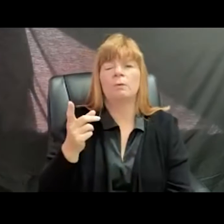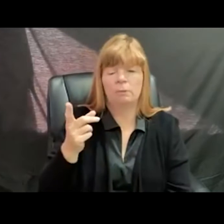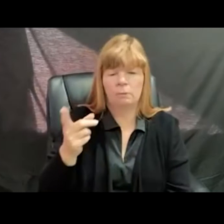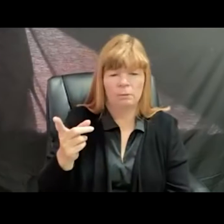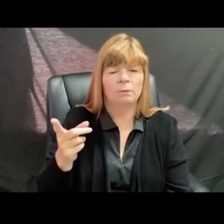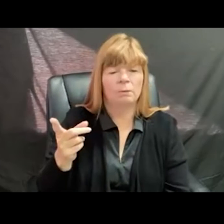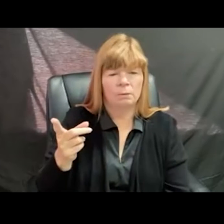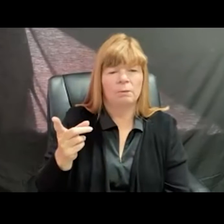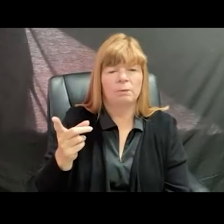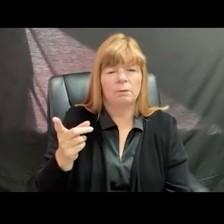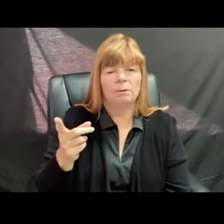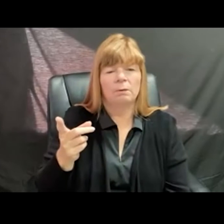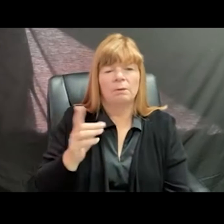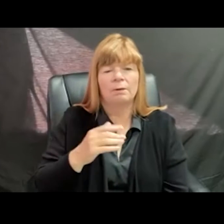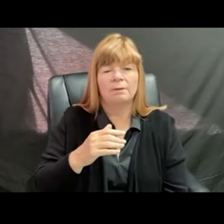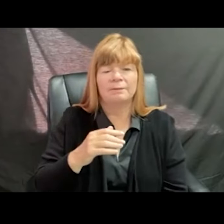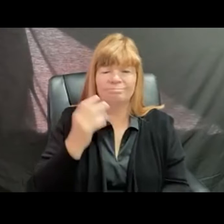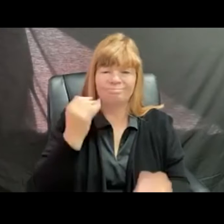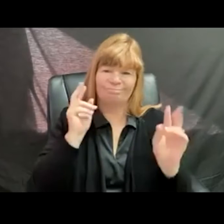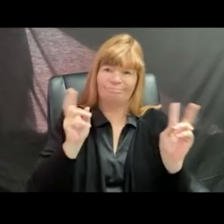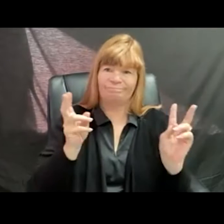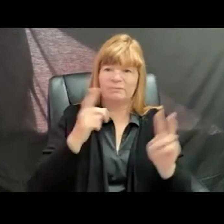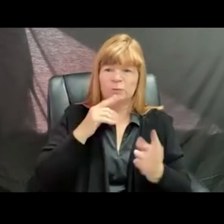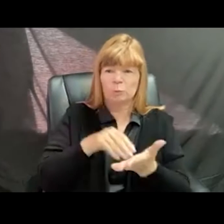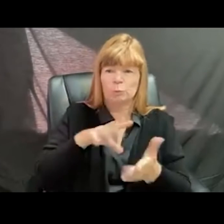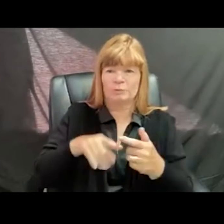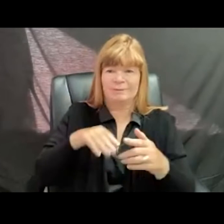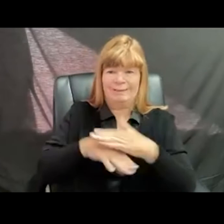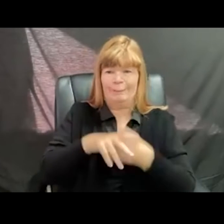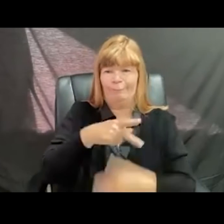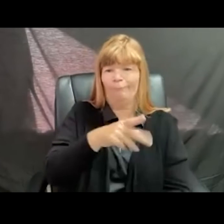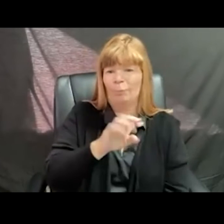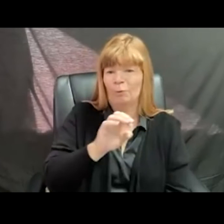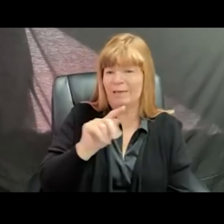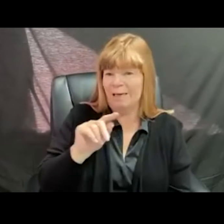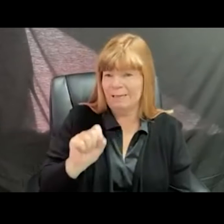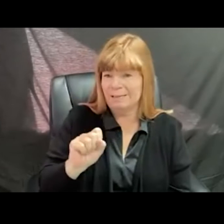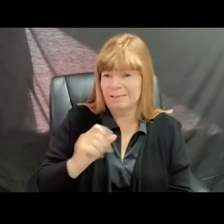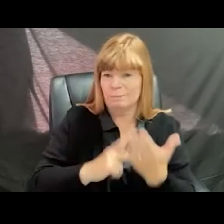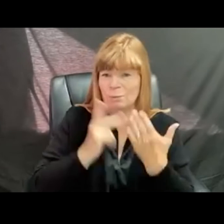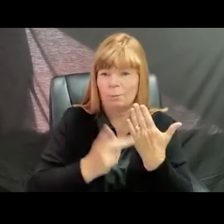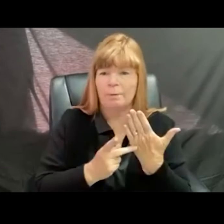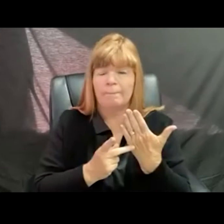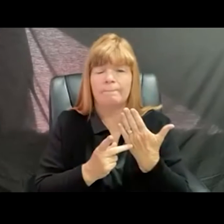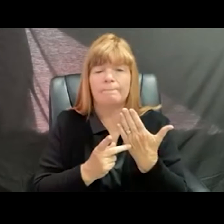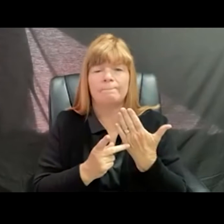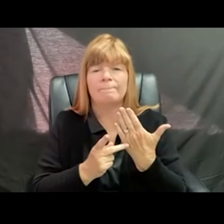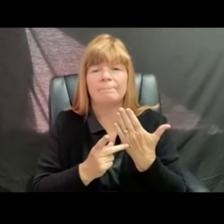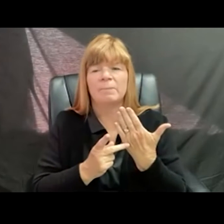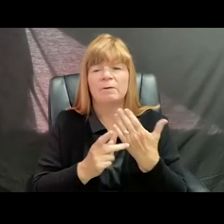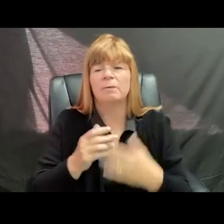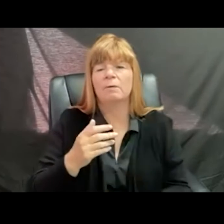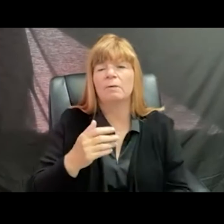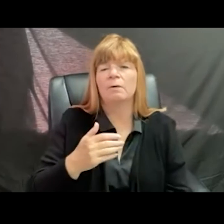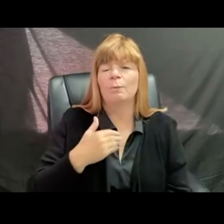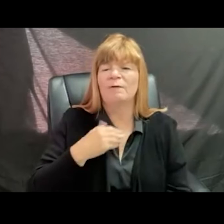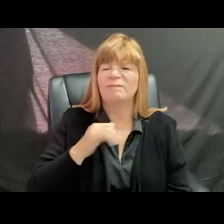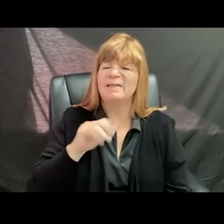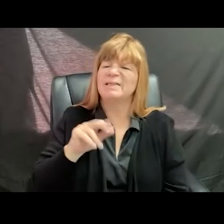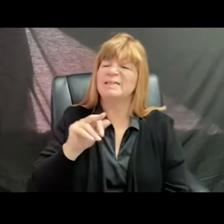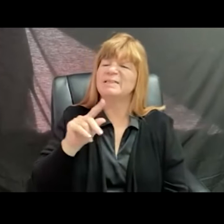I will say when a student enters pre-ETS program there's a intake rubric that has a lot